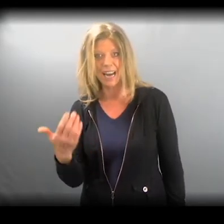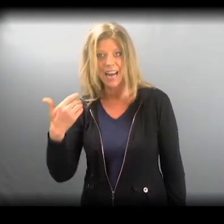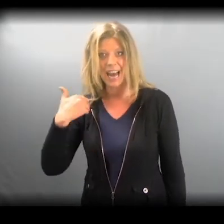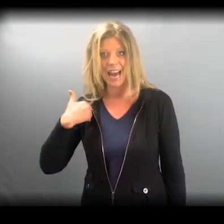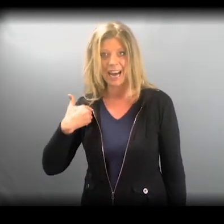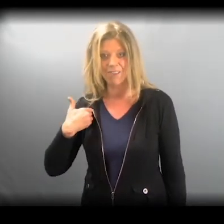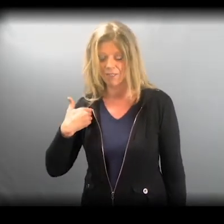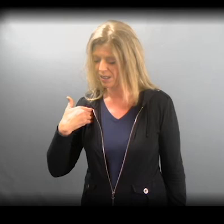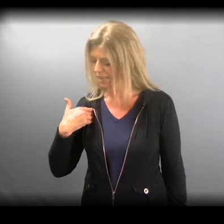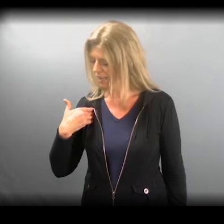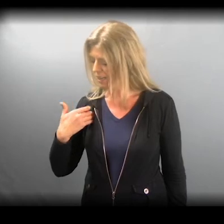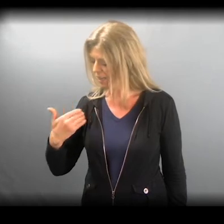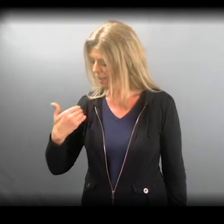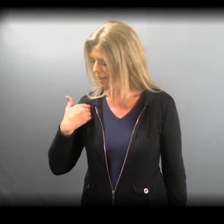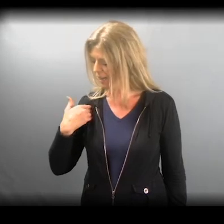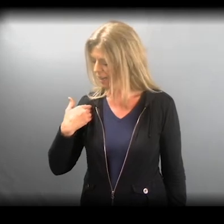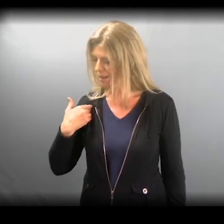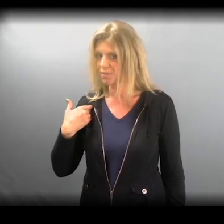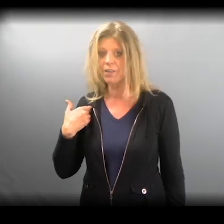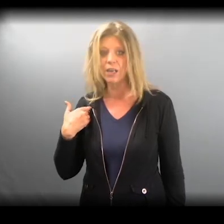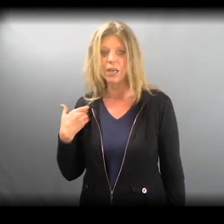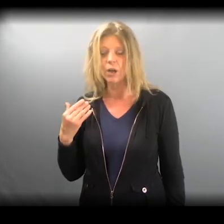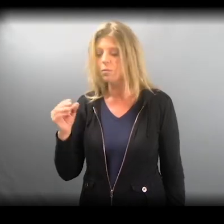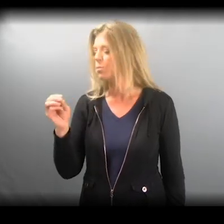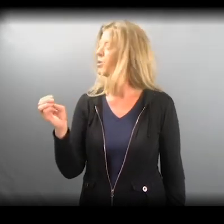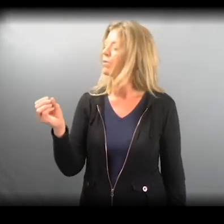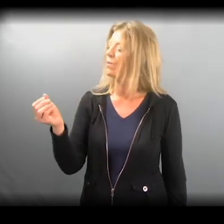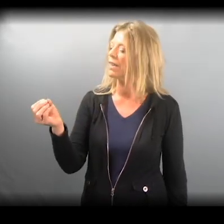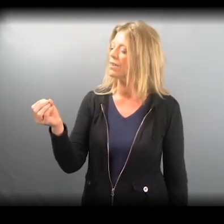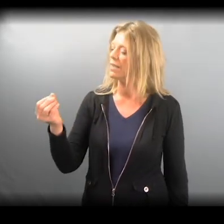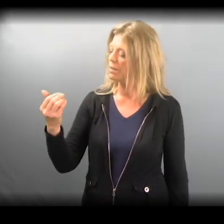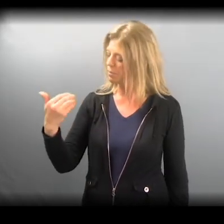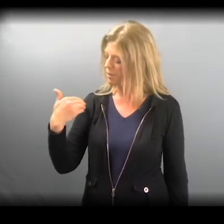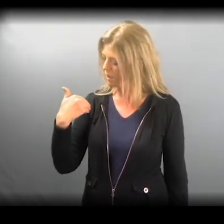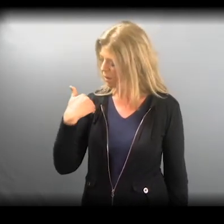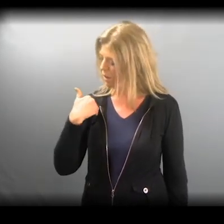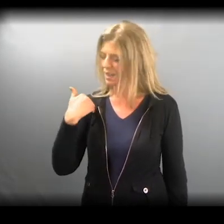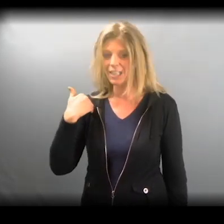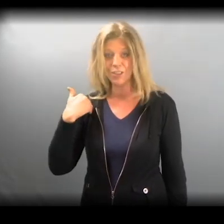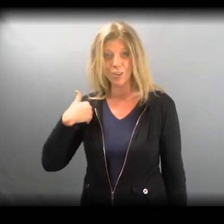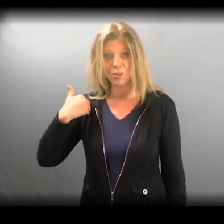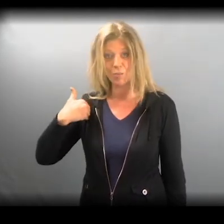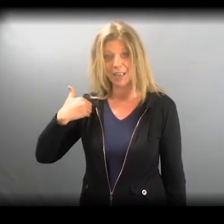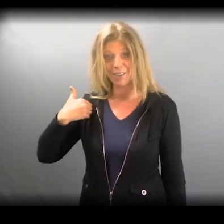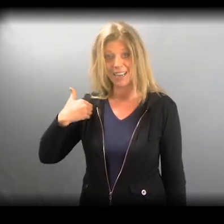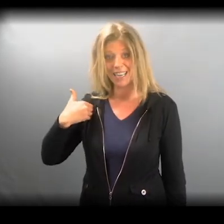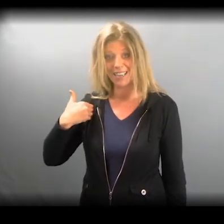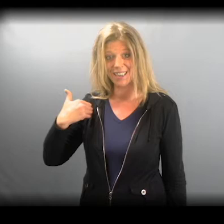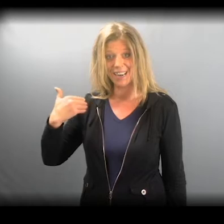HAVE Put your fingertips on your shoulder blade, right here.